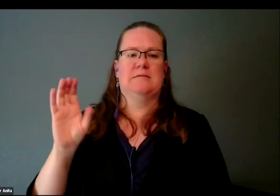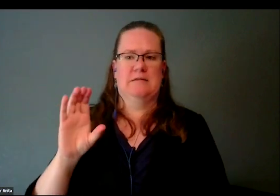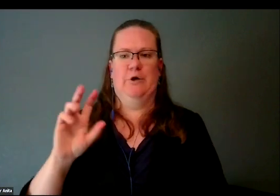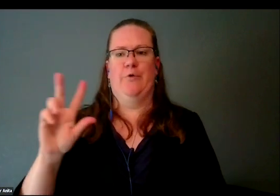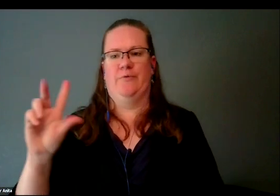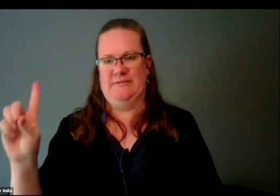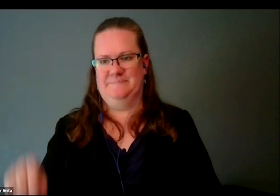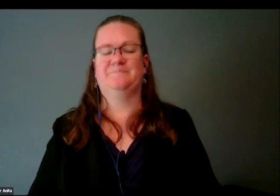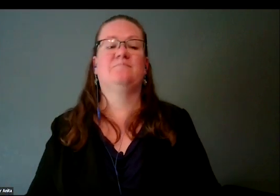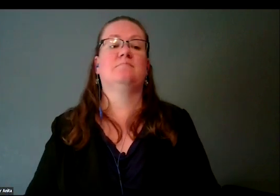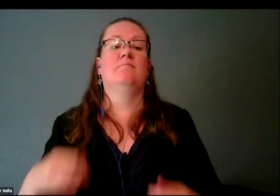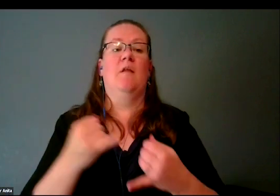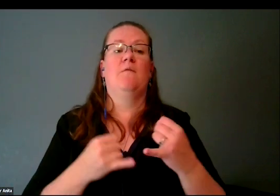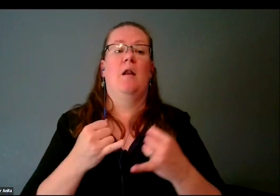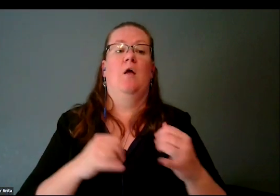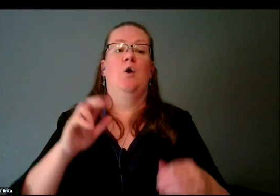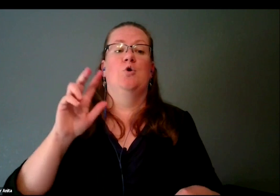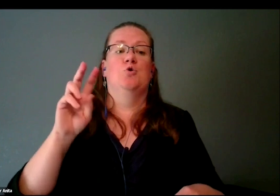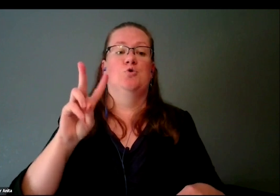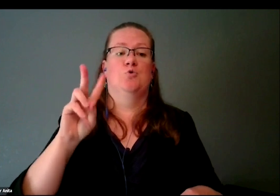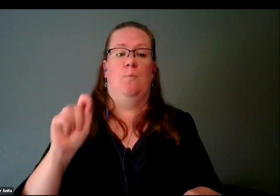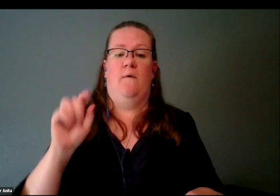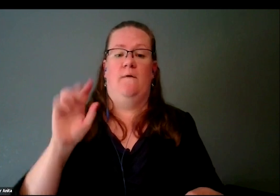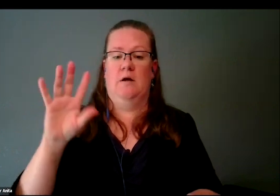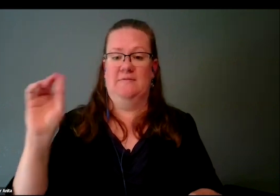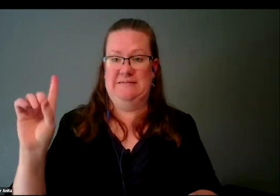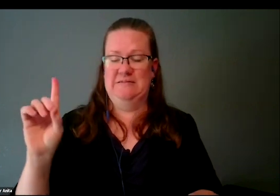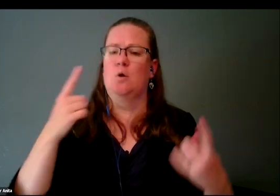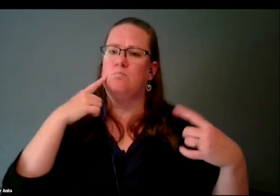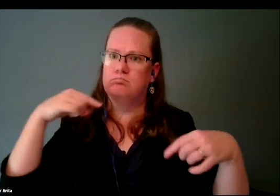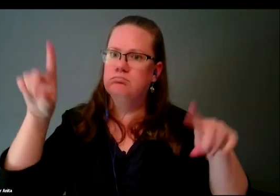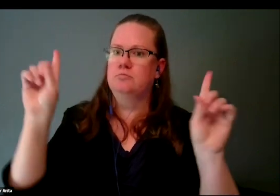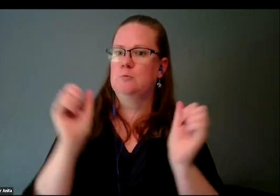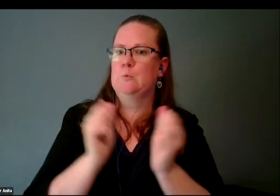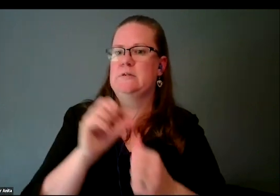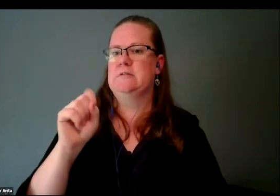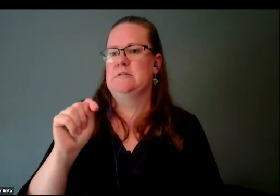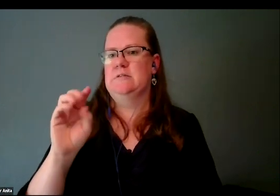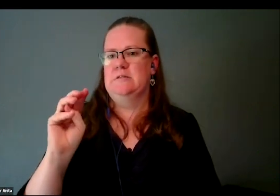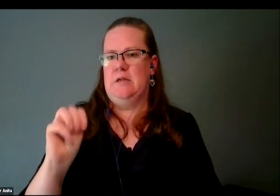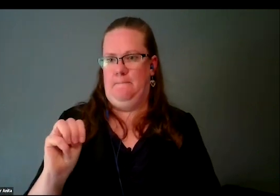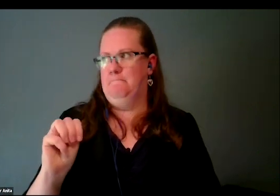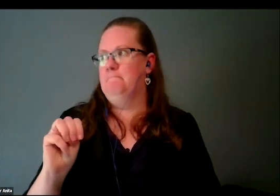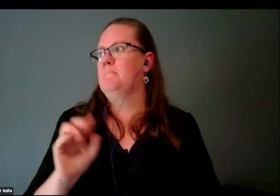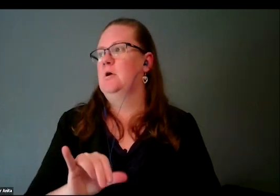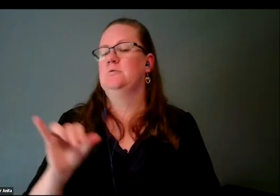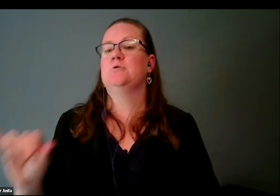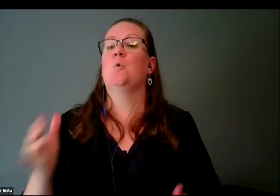2.5D does work great for STEM as well, but some images are going to work better